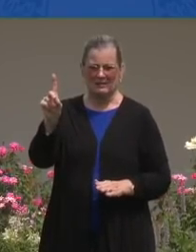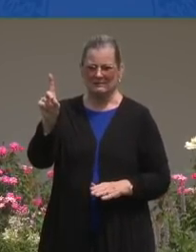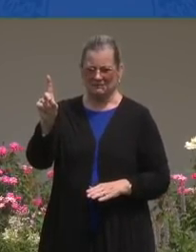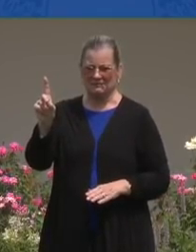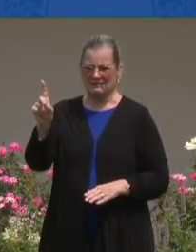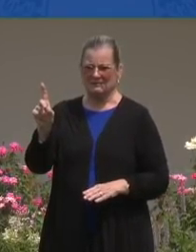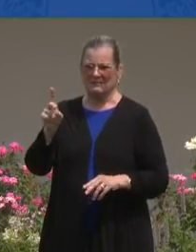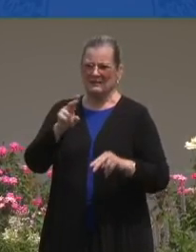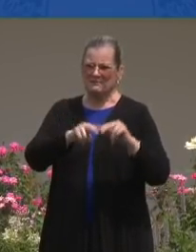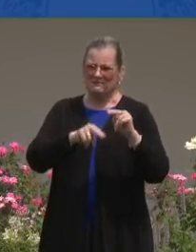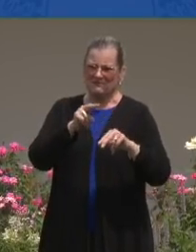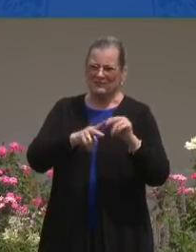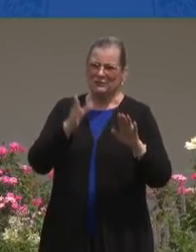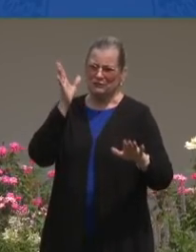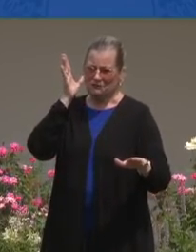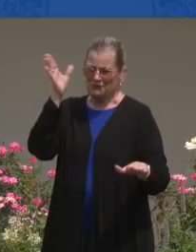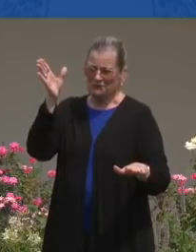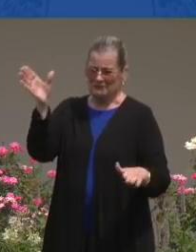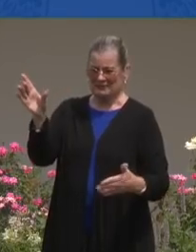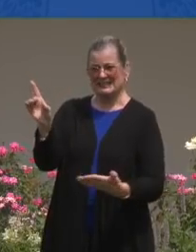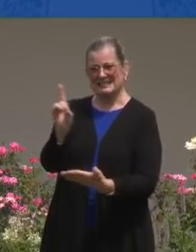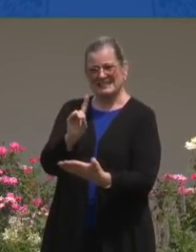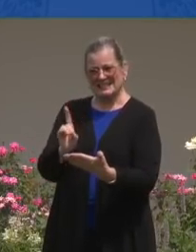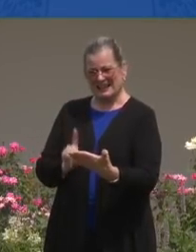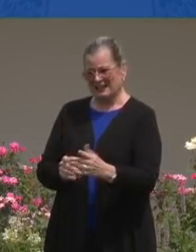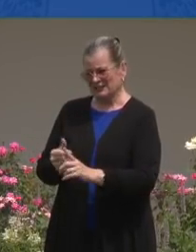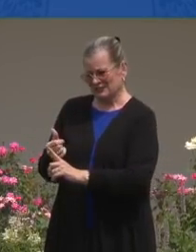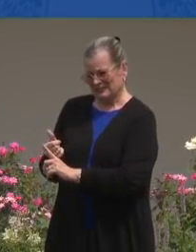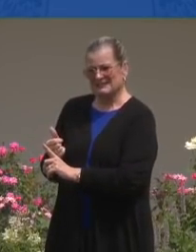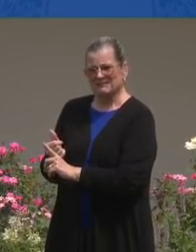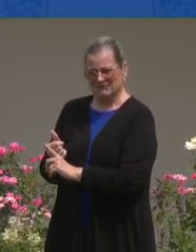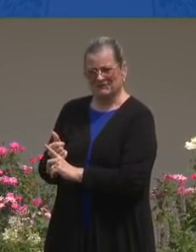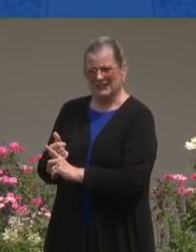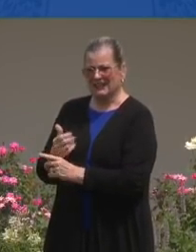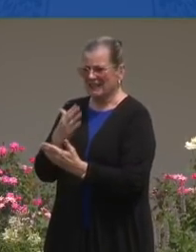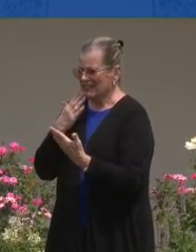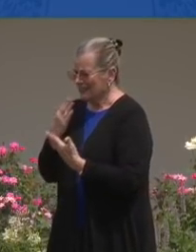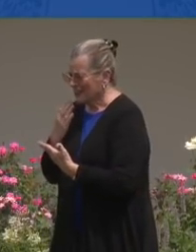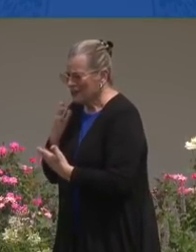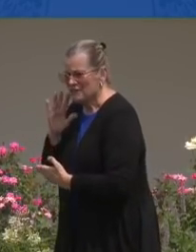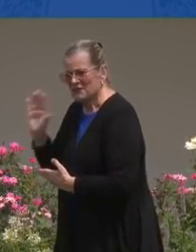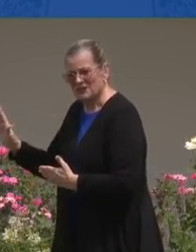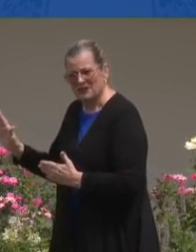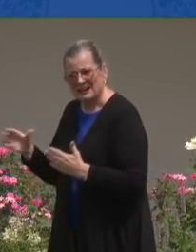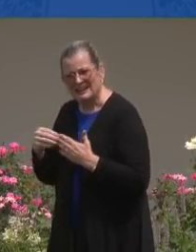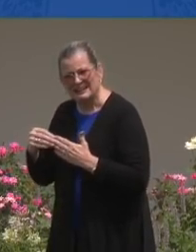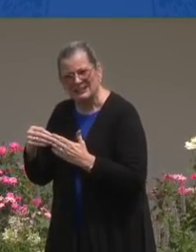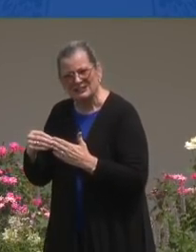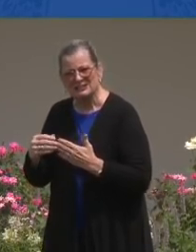I am grateful to her for her extraordinary leadership and that she is here with us today.